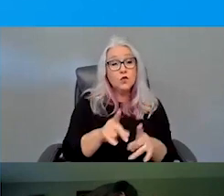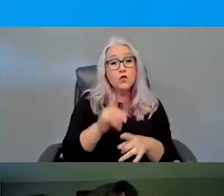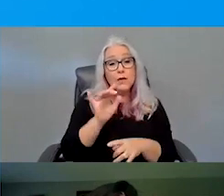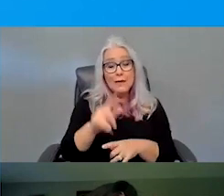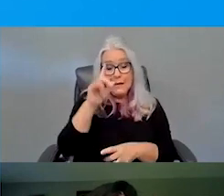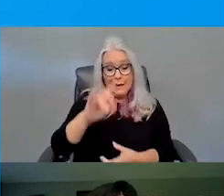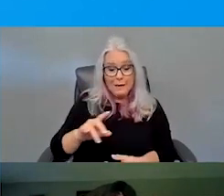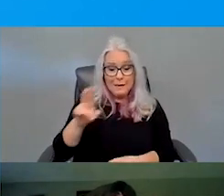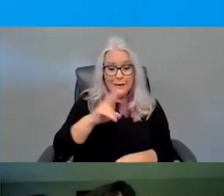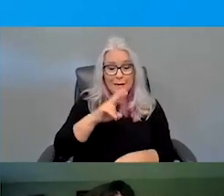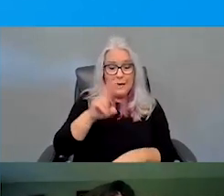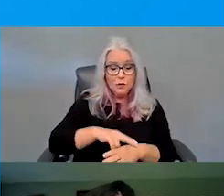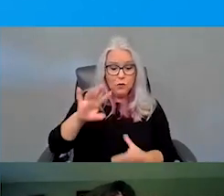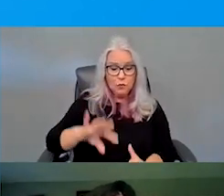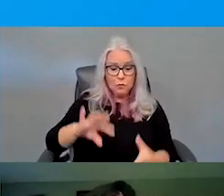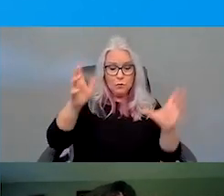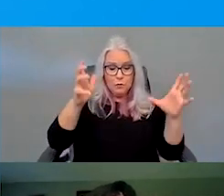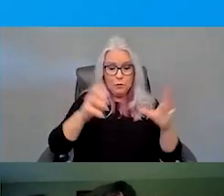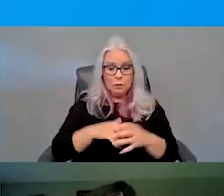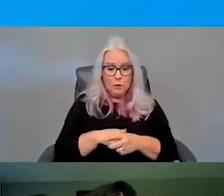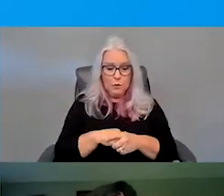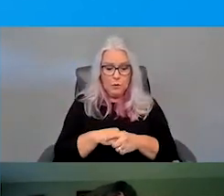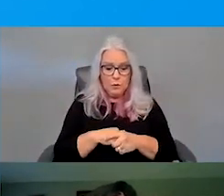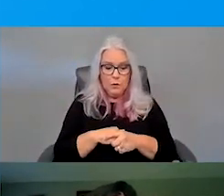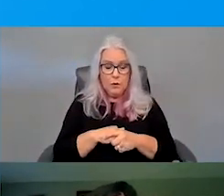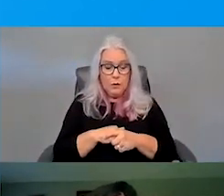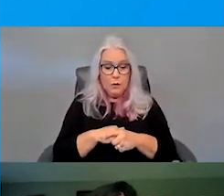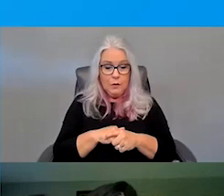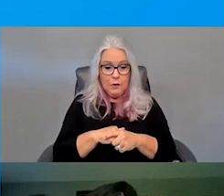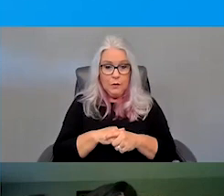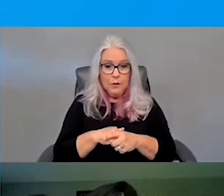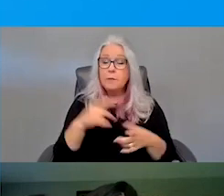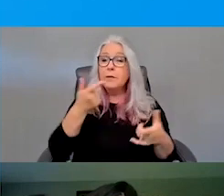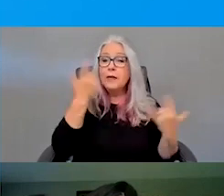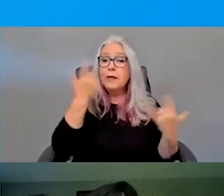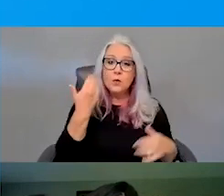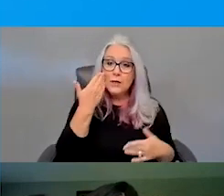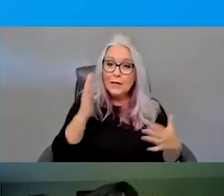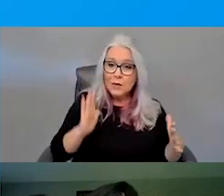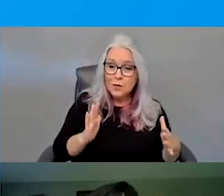based on our lack of awareness in essence not attempting to